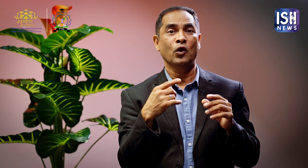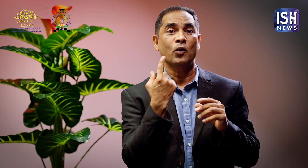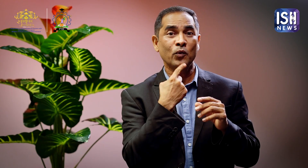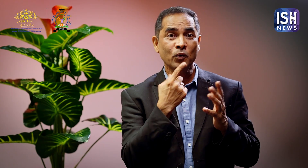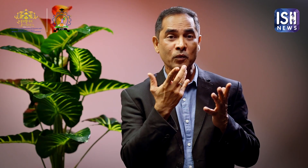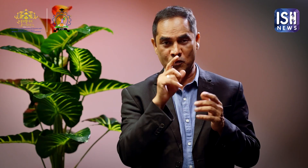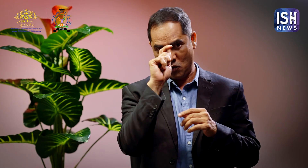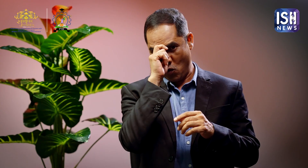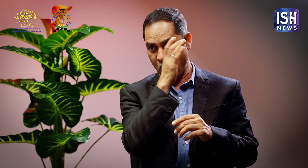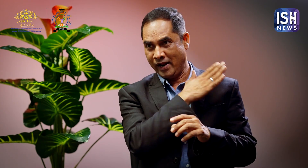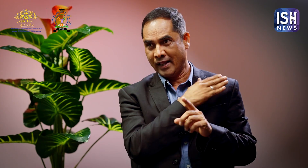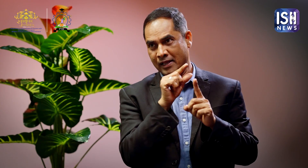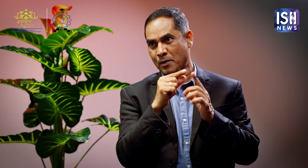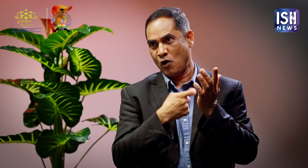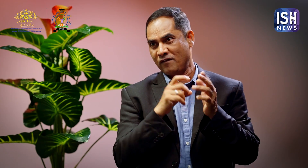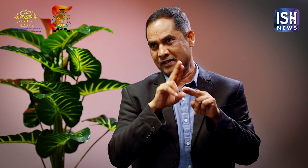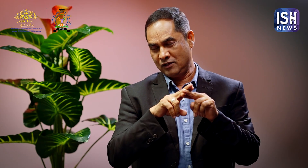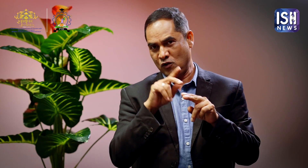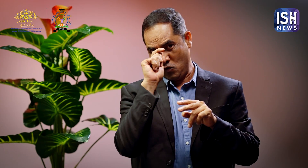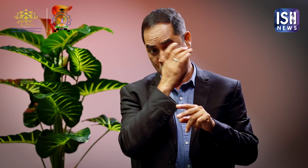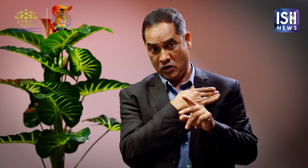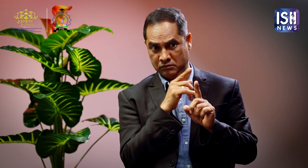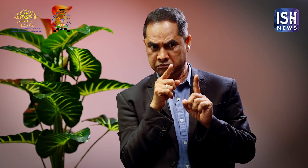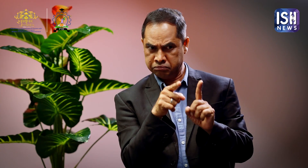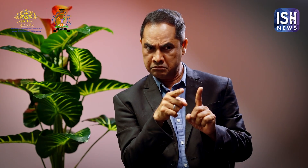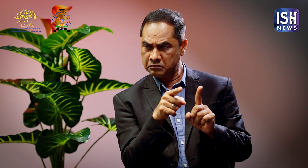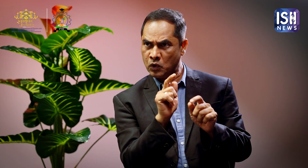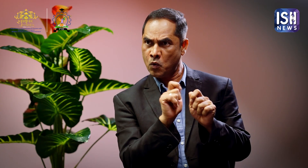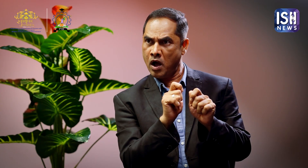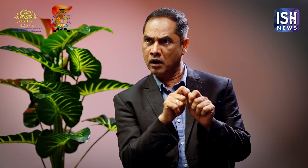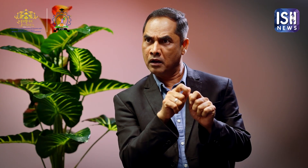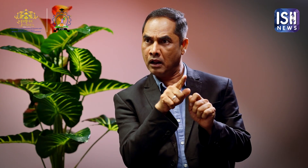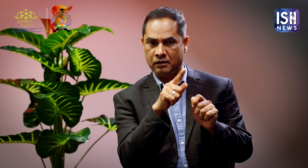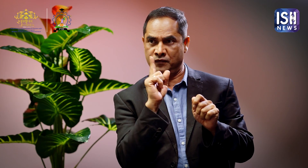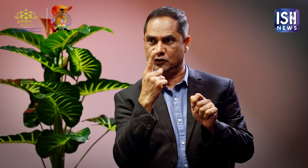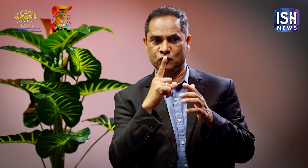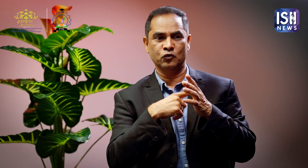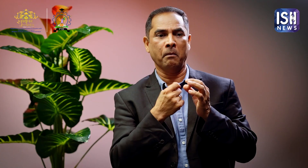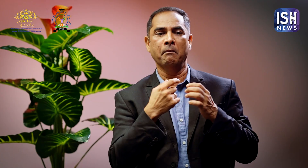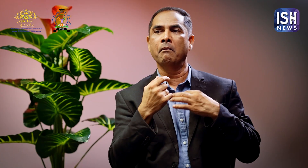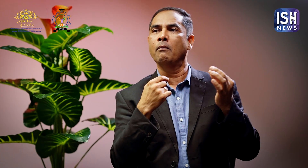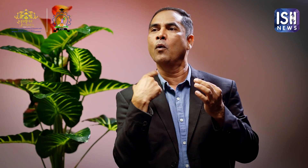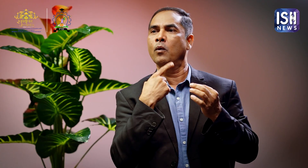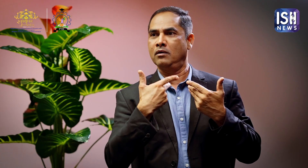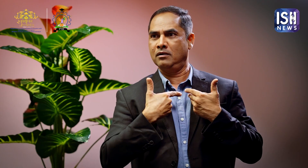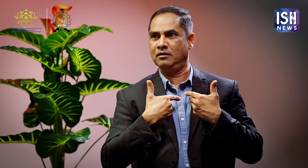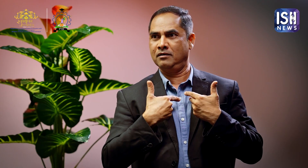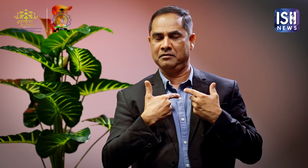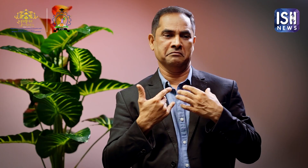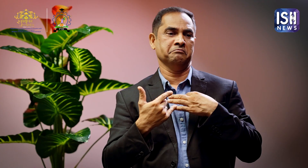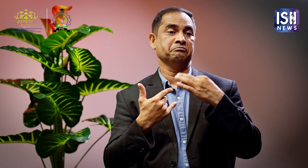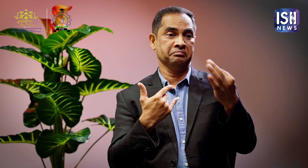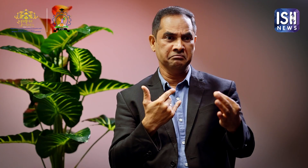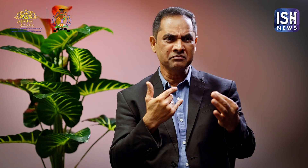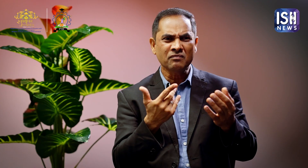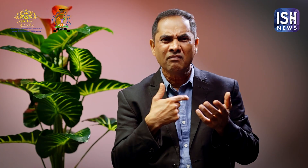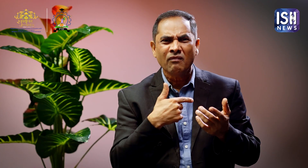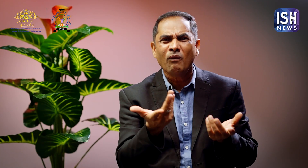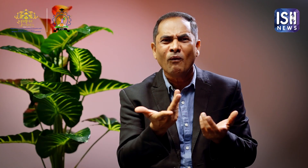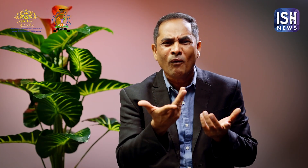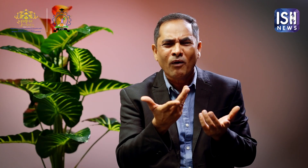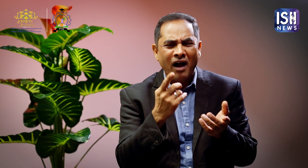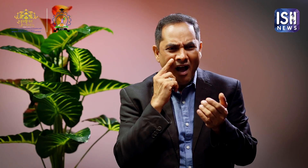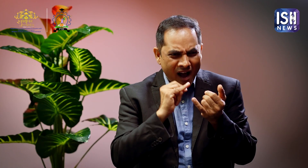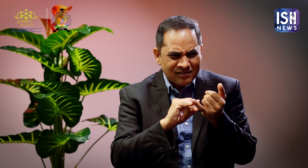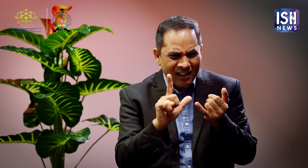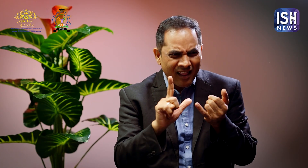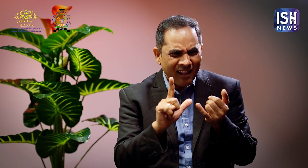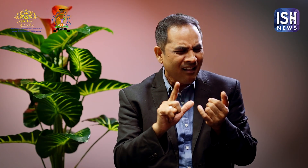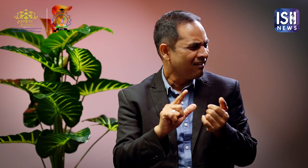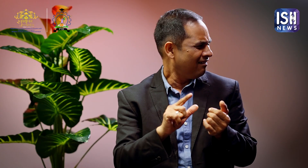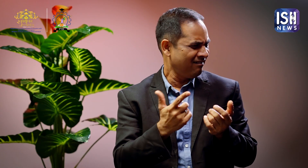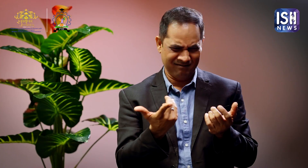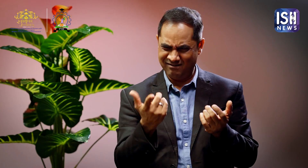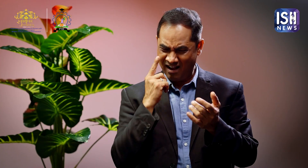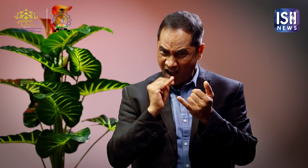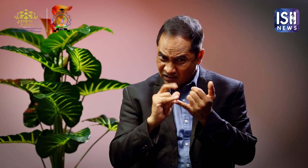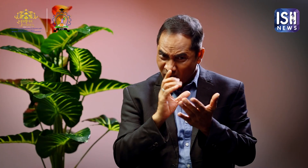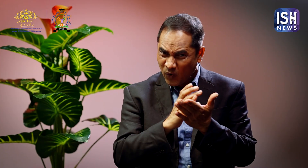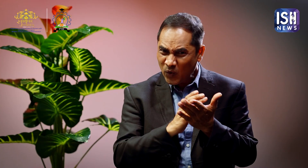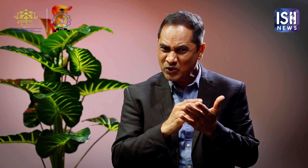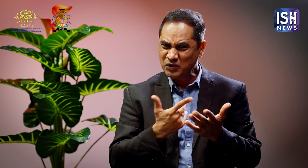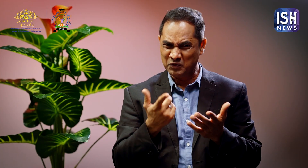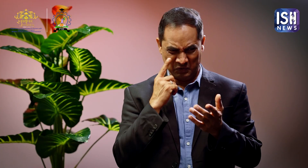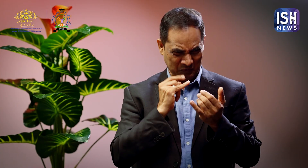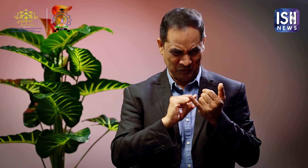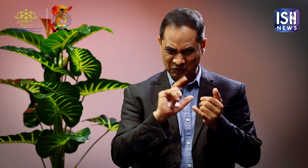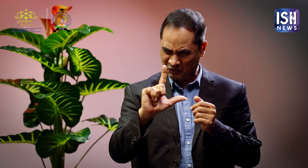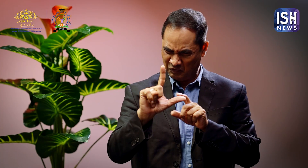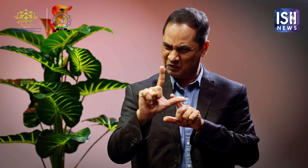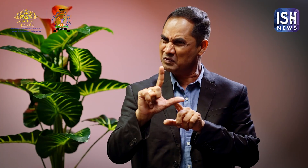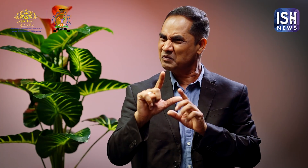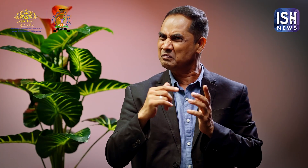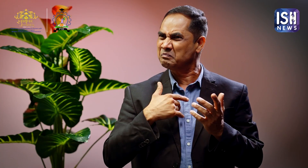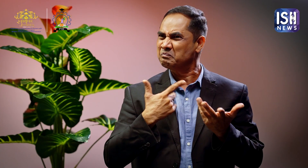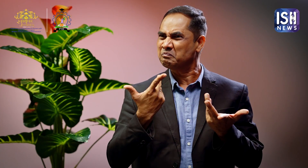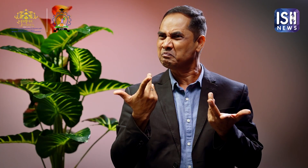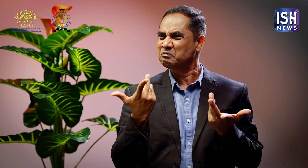Professor Ulrike hired me to develop the ISL course, but at that time, I wasn’t fully aware of ISL itself.